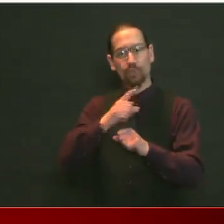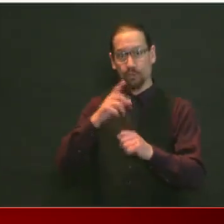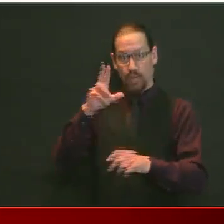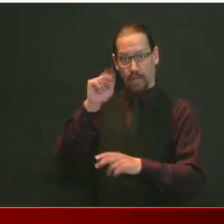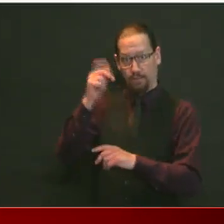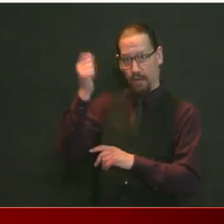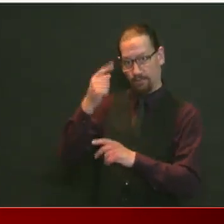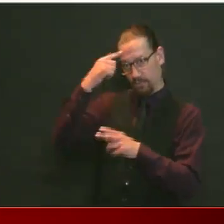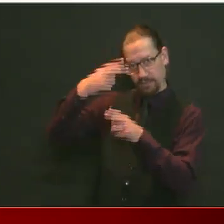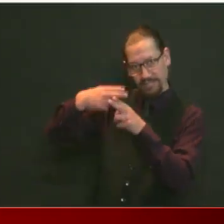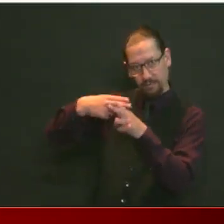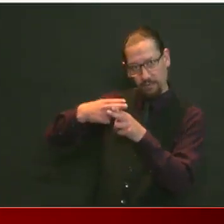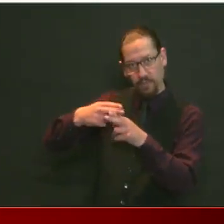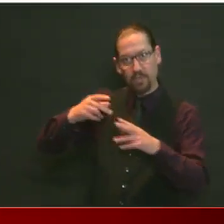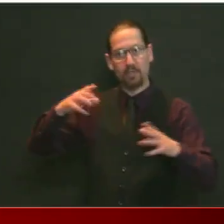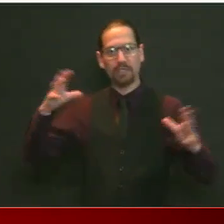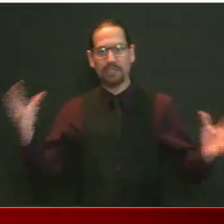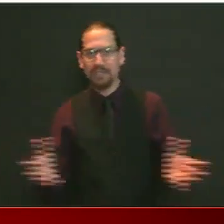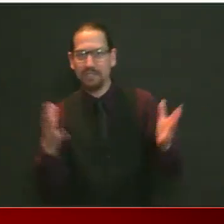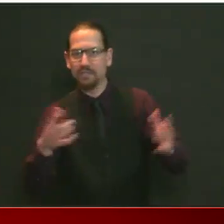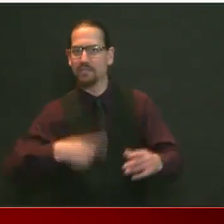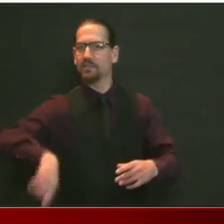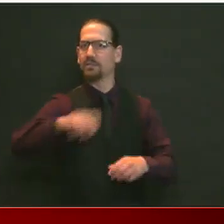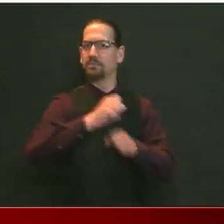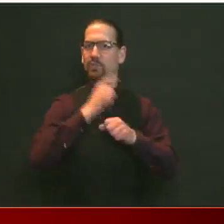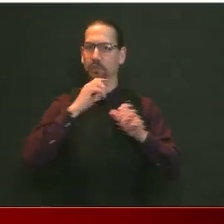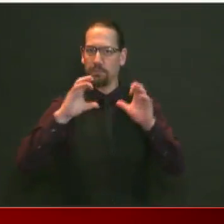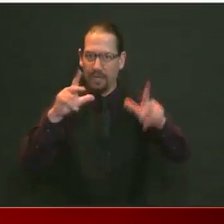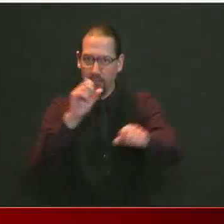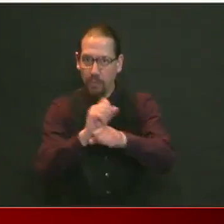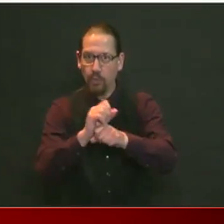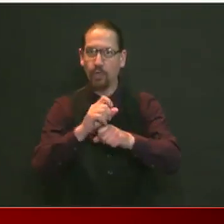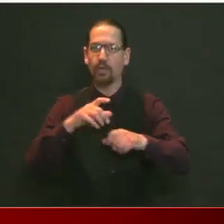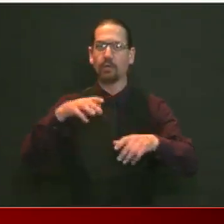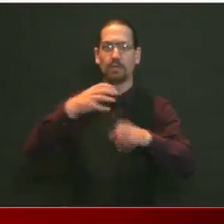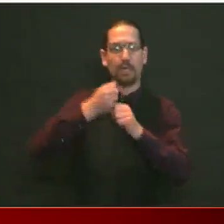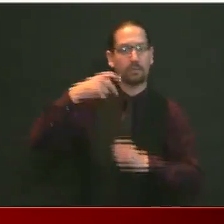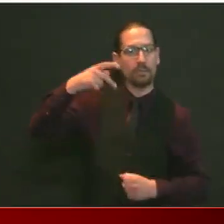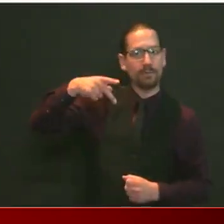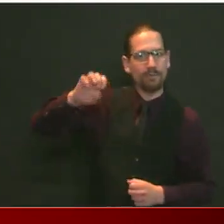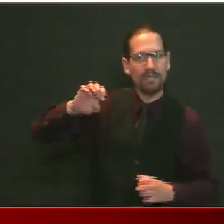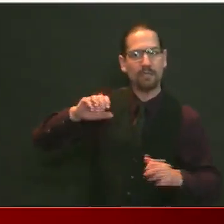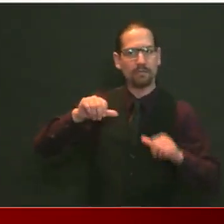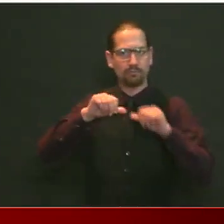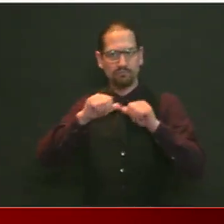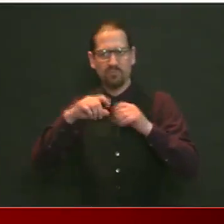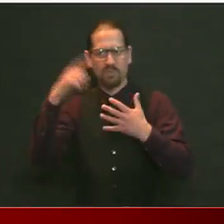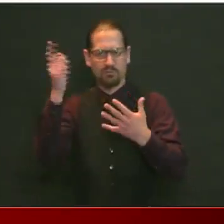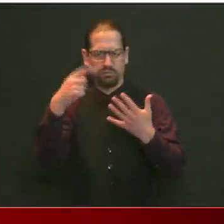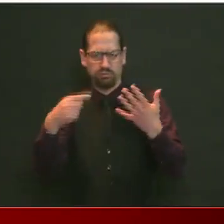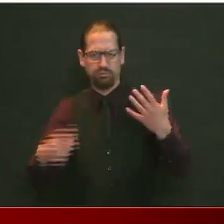OUT, GETTING MASKS OUT. GETTING PEOPLE TO SIGN UP FOR CRUSH COVID THAT